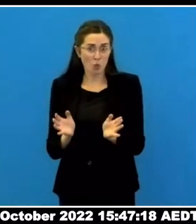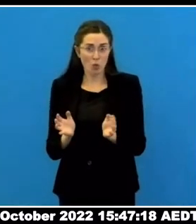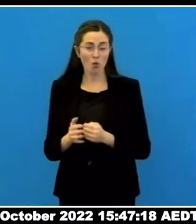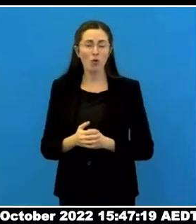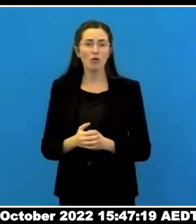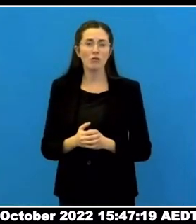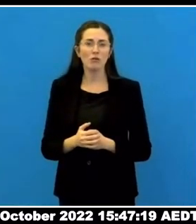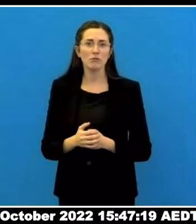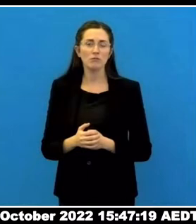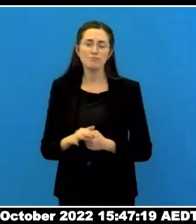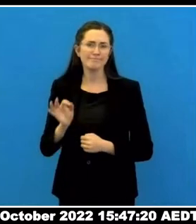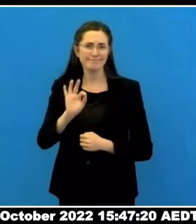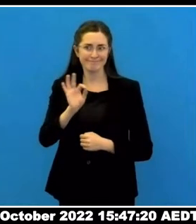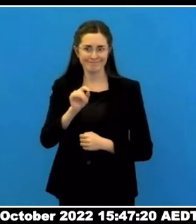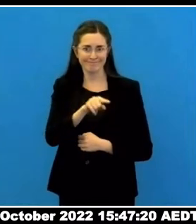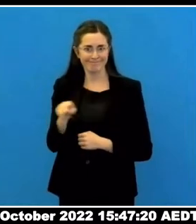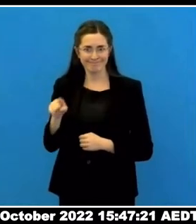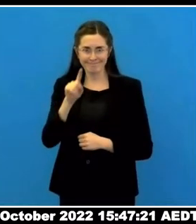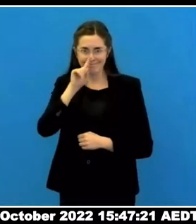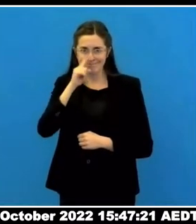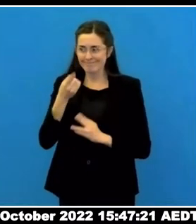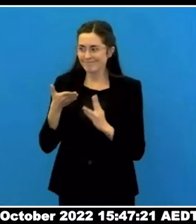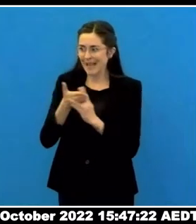No, they can't access to any information.